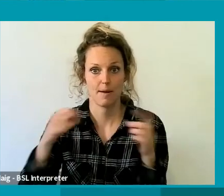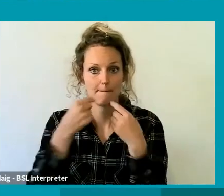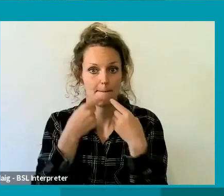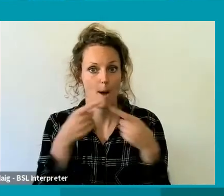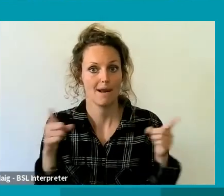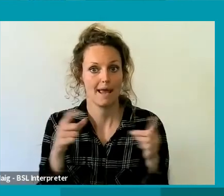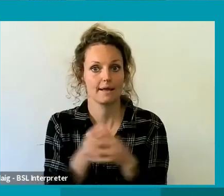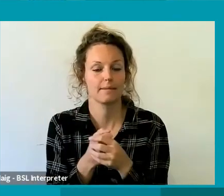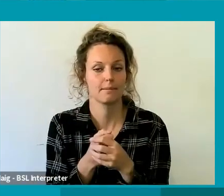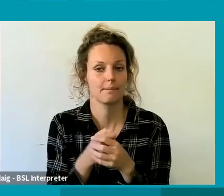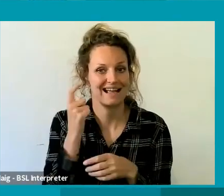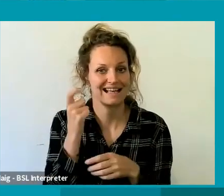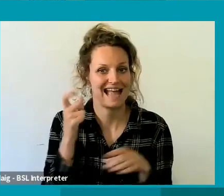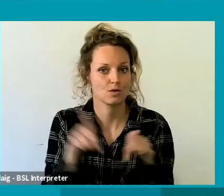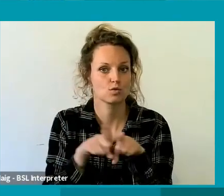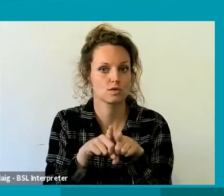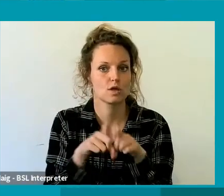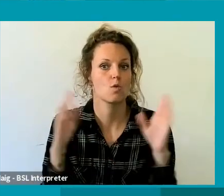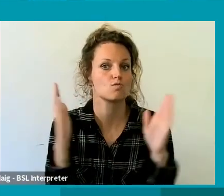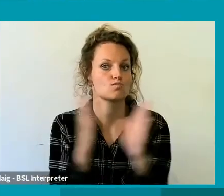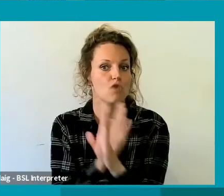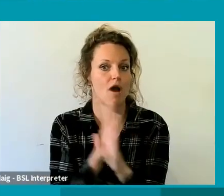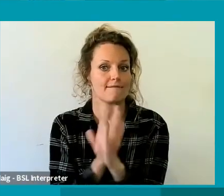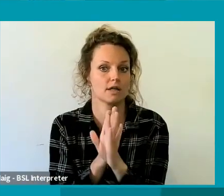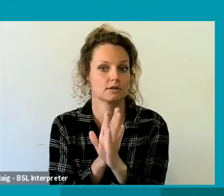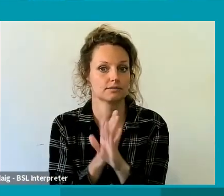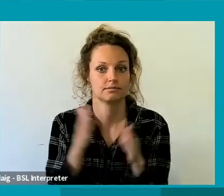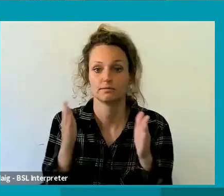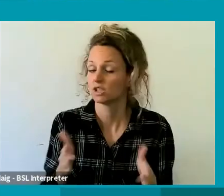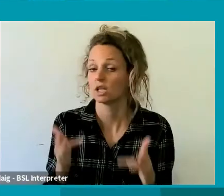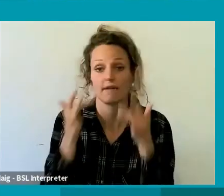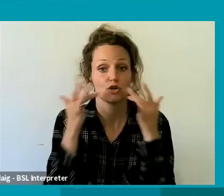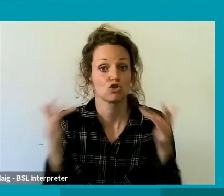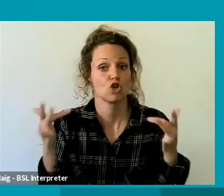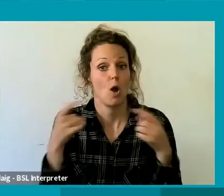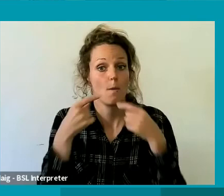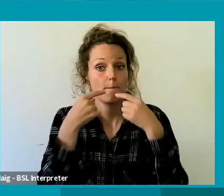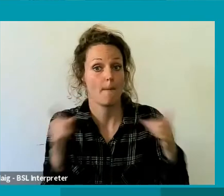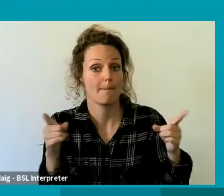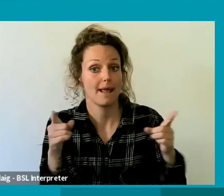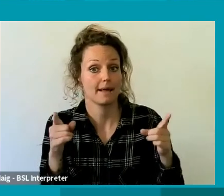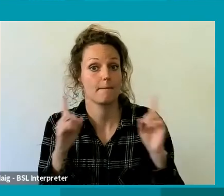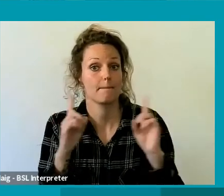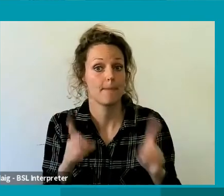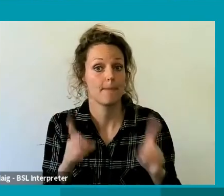so it doesn't have to show publicly. It lets recruiters know on the back end